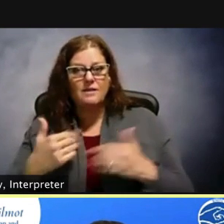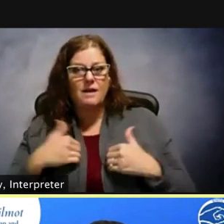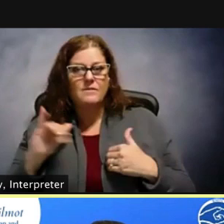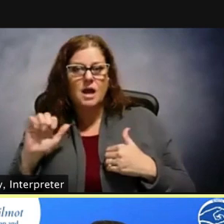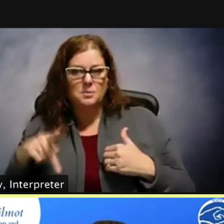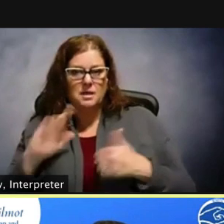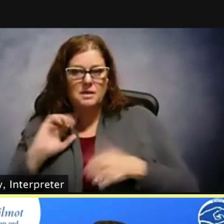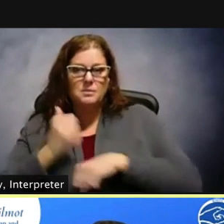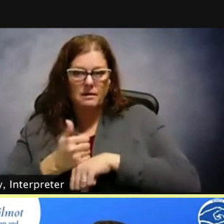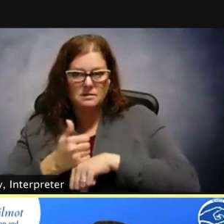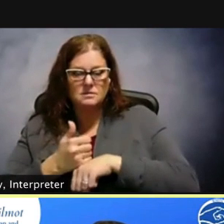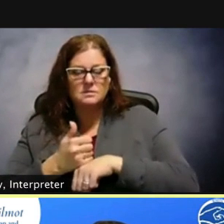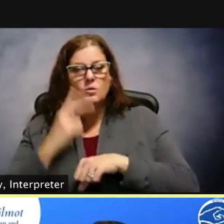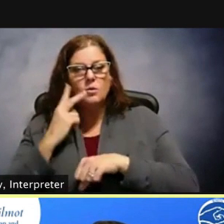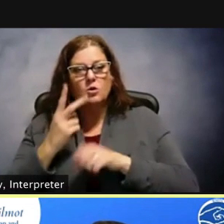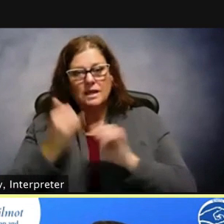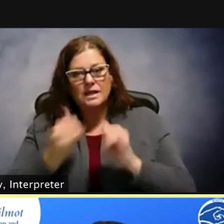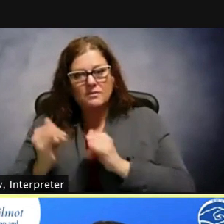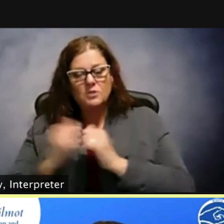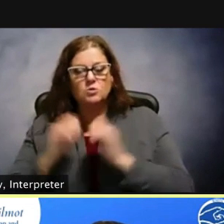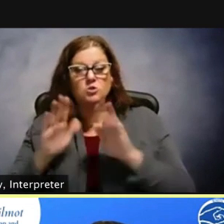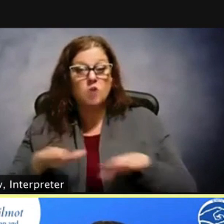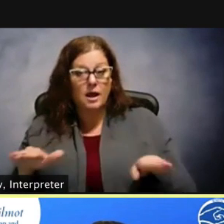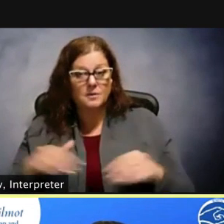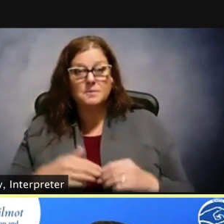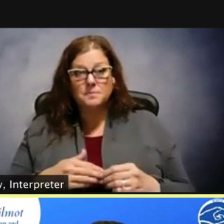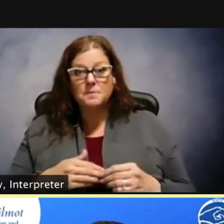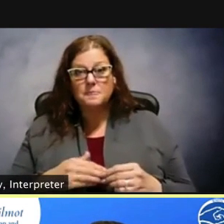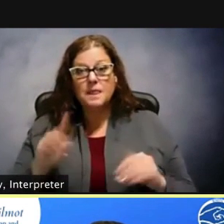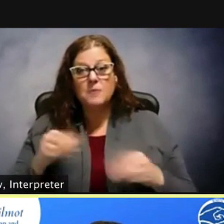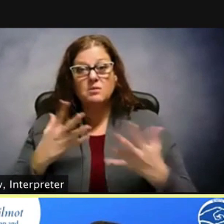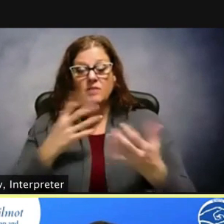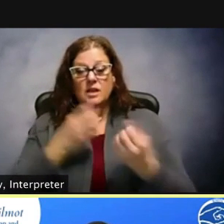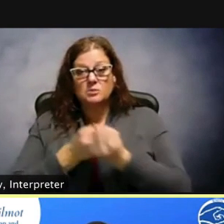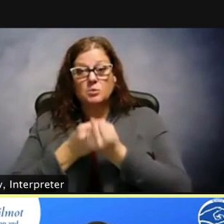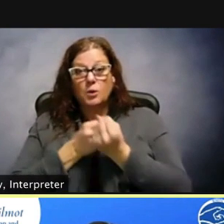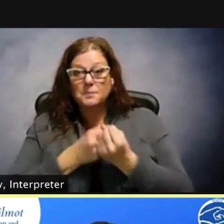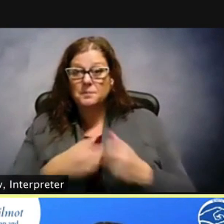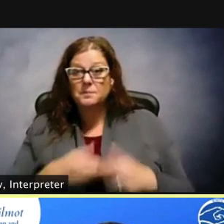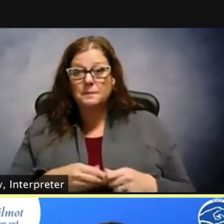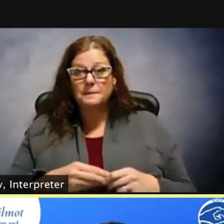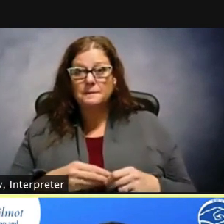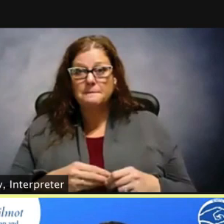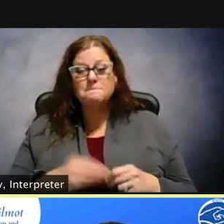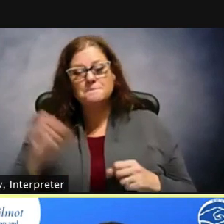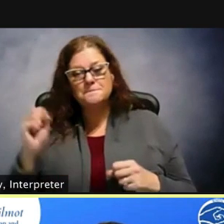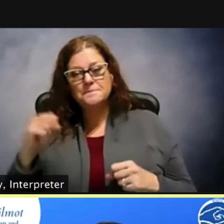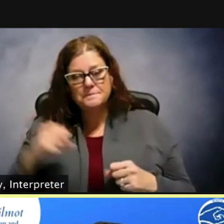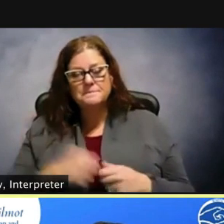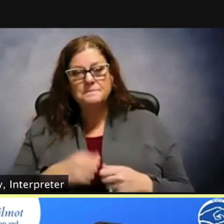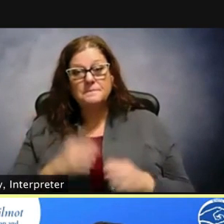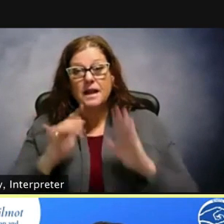We look at each individual child and provide support. But yes identifying specific learning